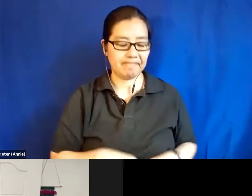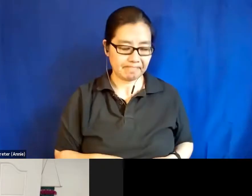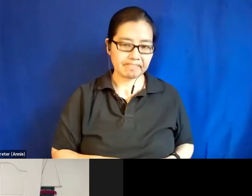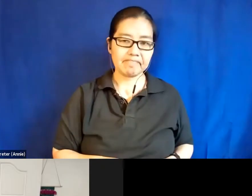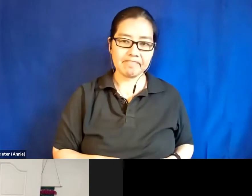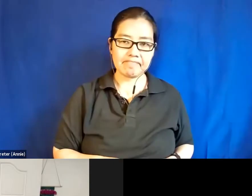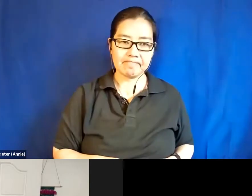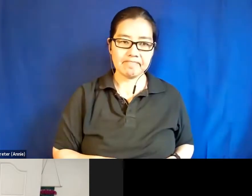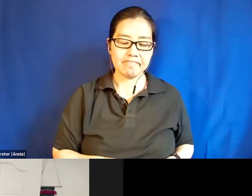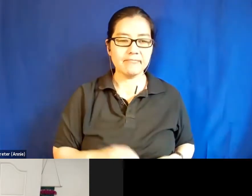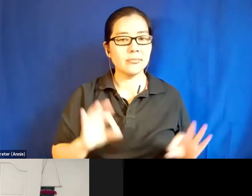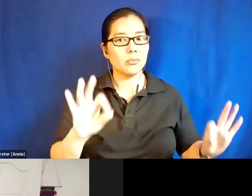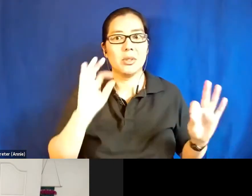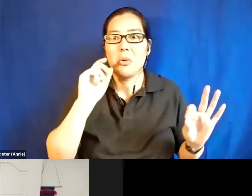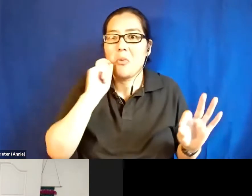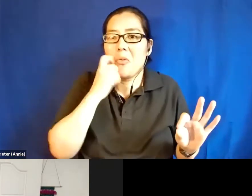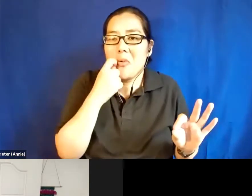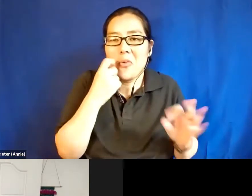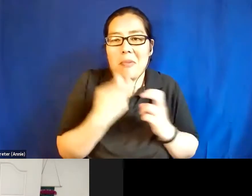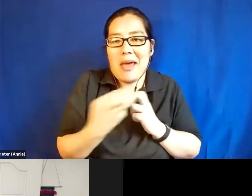to be super cool. What we're going to try to do today is